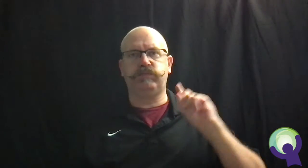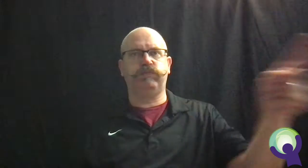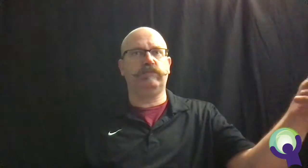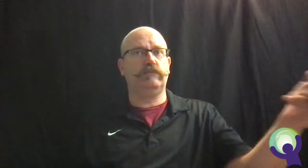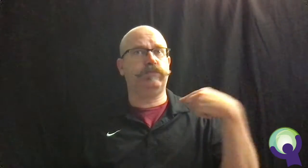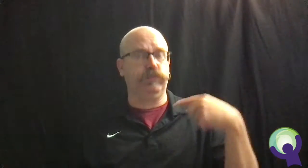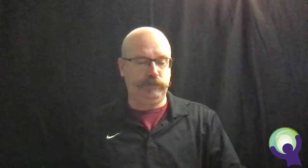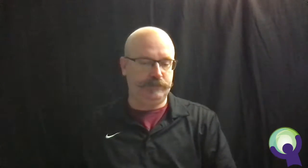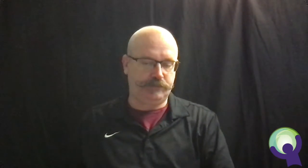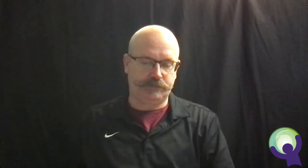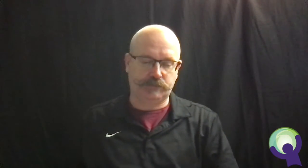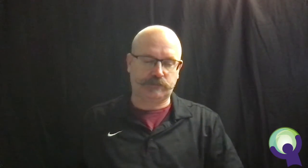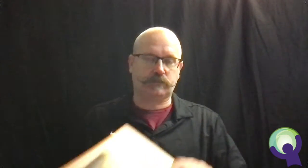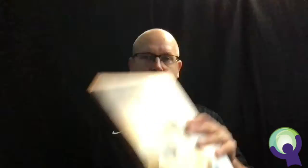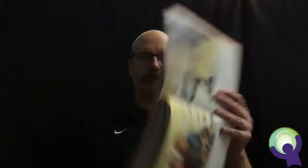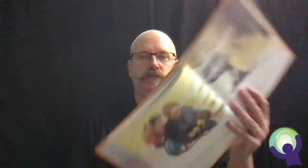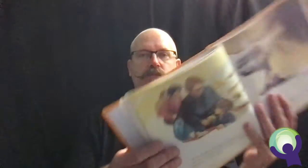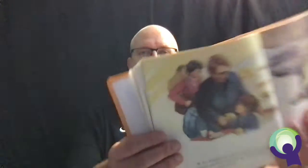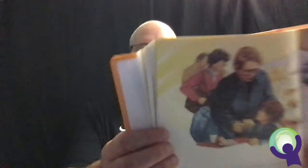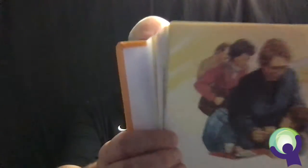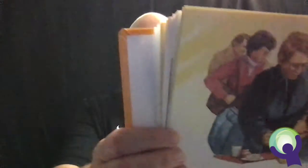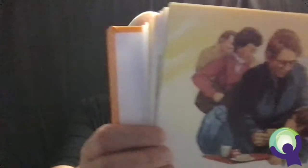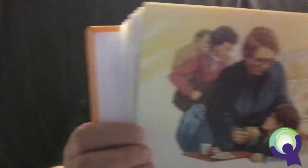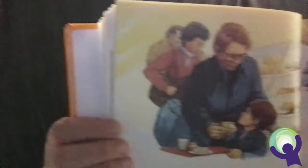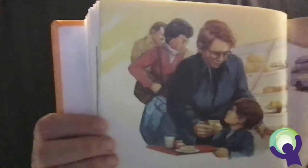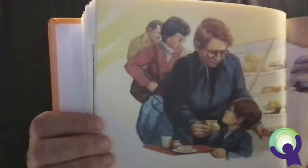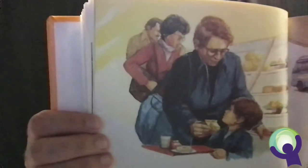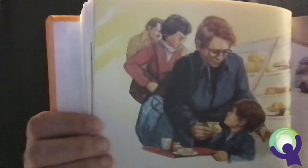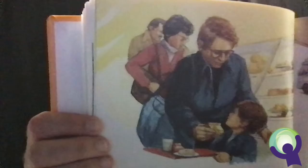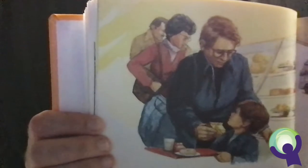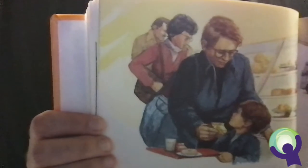The bus fare's a dollar each way.